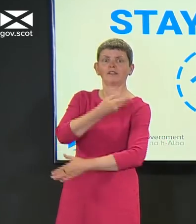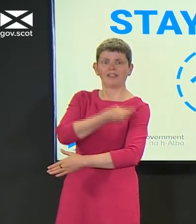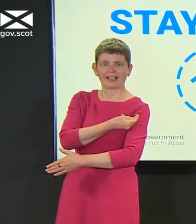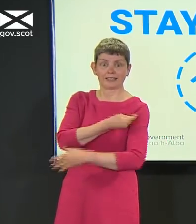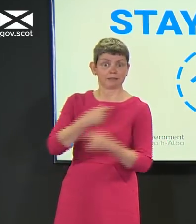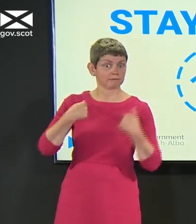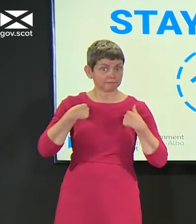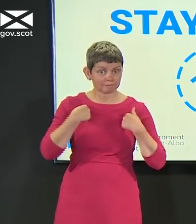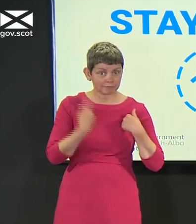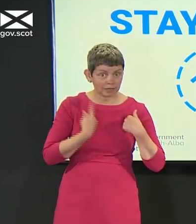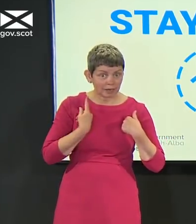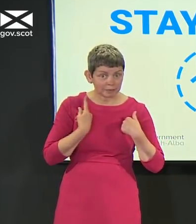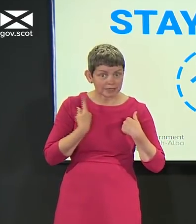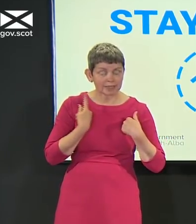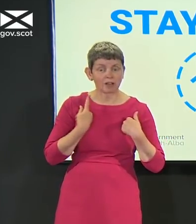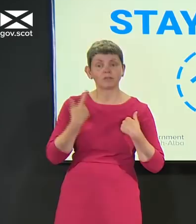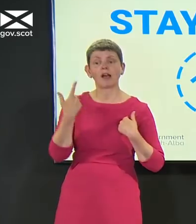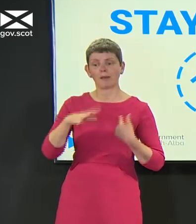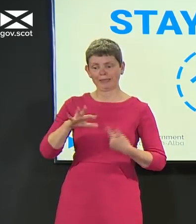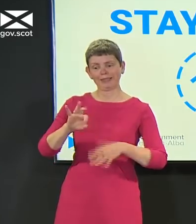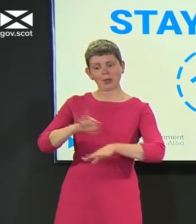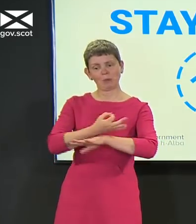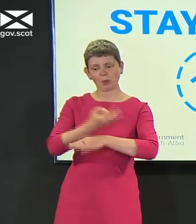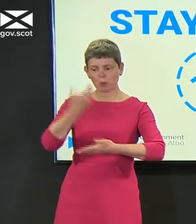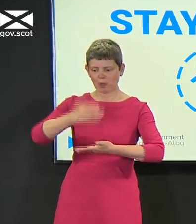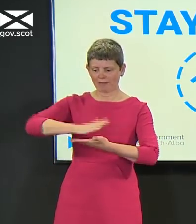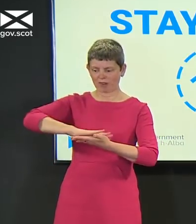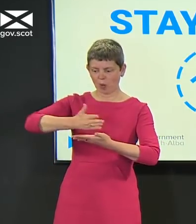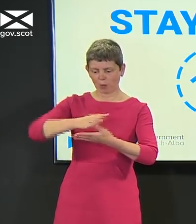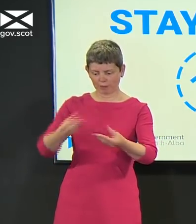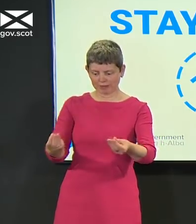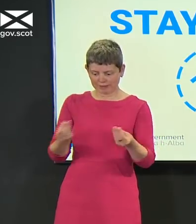my blue envelope but i don't get the vaccine until later this week and there will still be